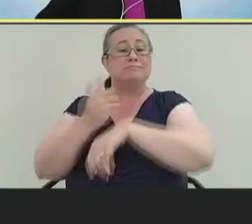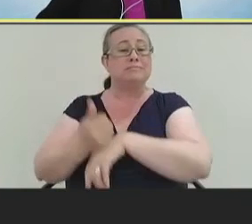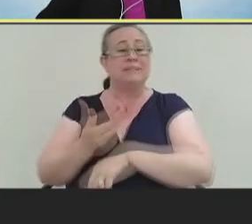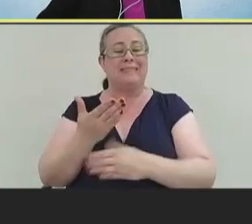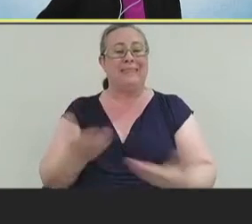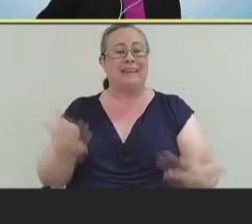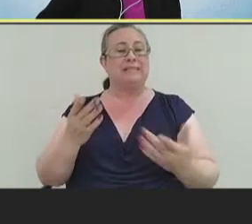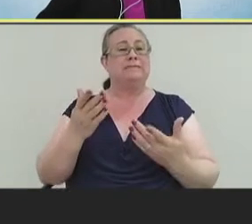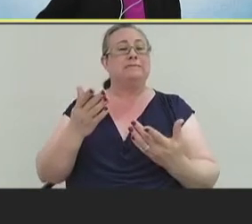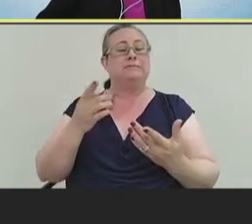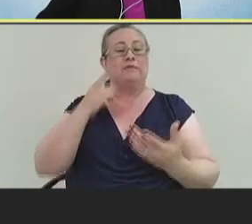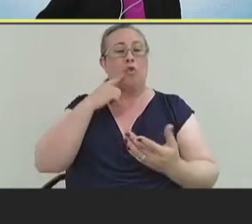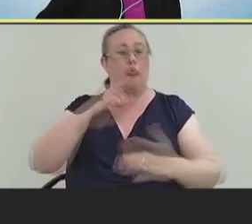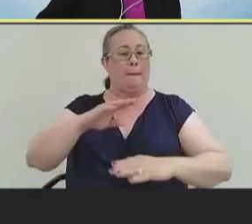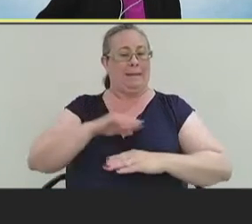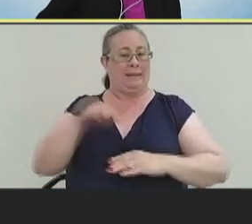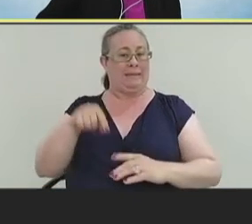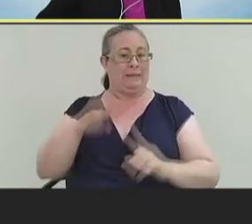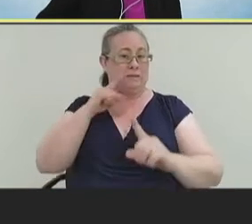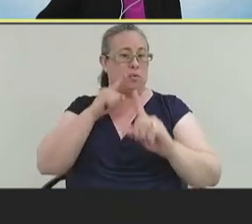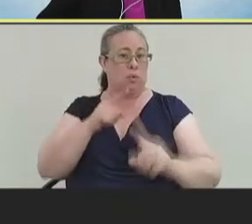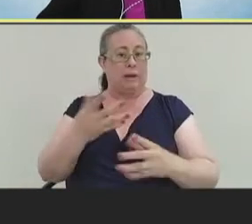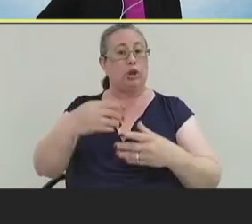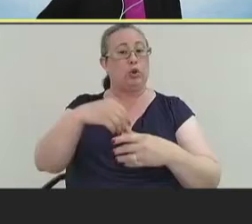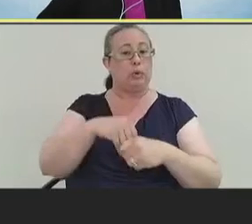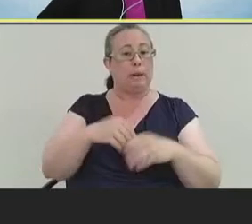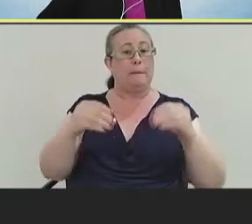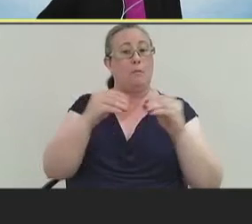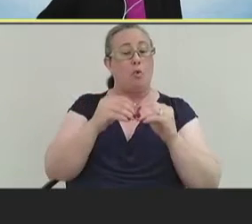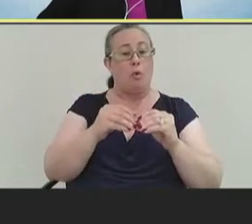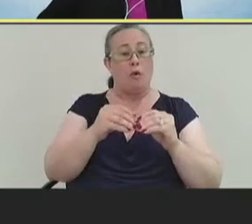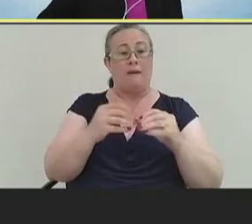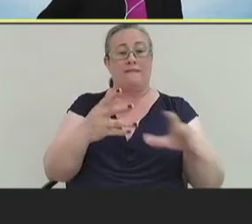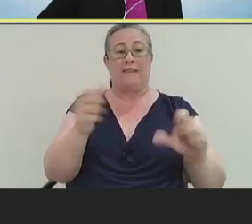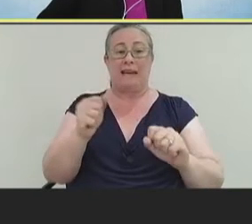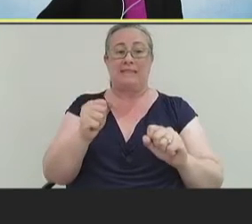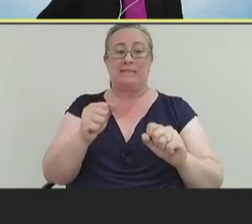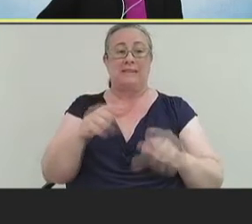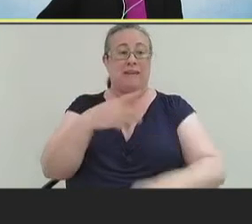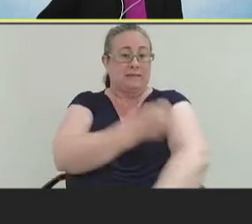try to meet these goals. And so, that includes developing faster vaccine platforms. And our